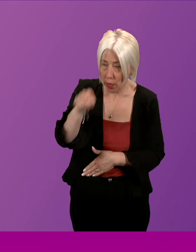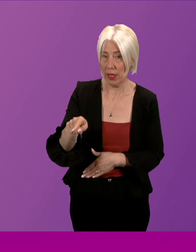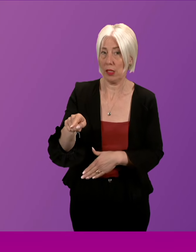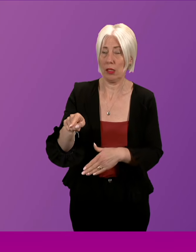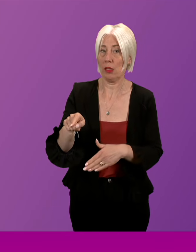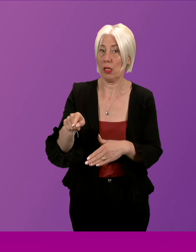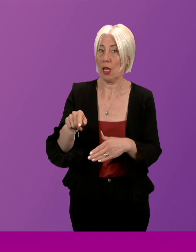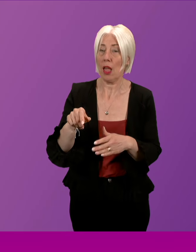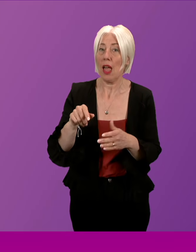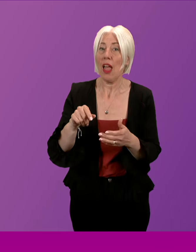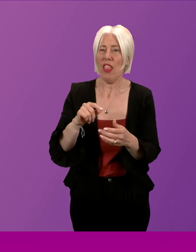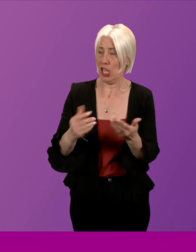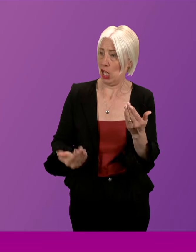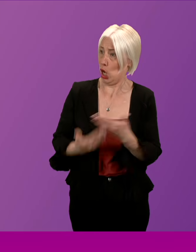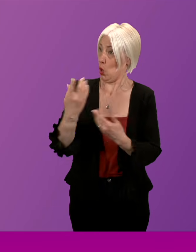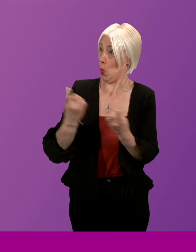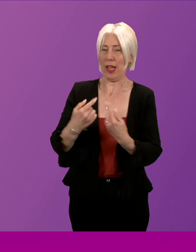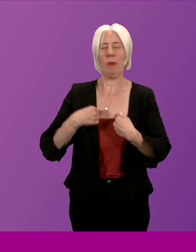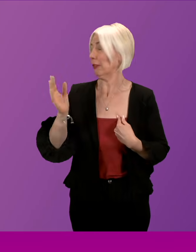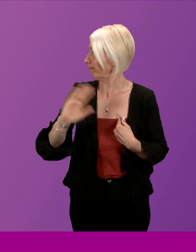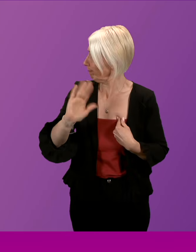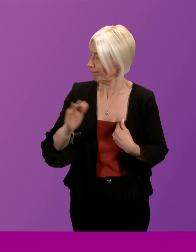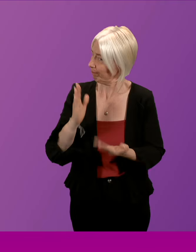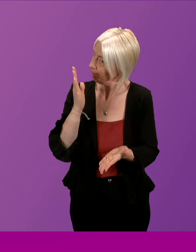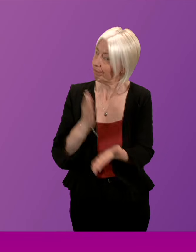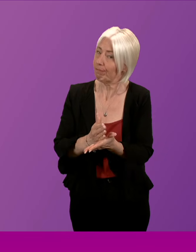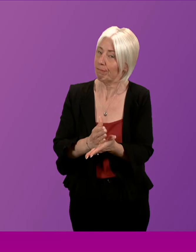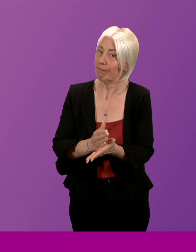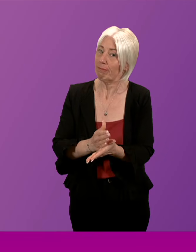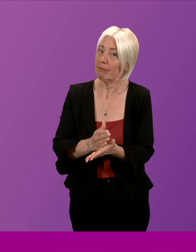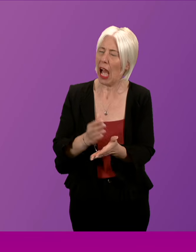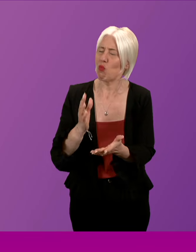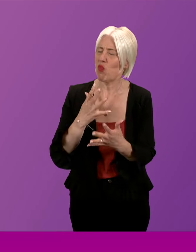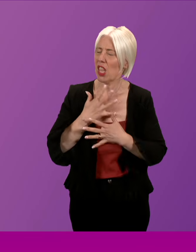no stranger to my desk. It is an issue about which I am profoundly disturbed.